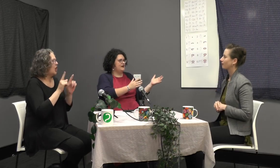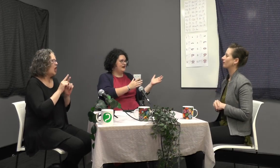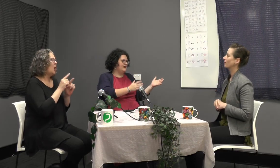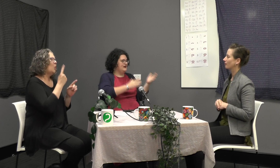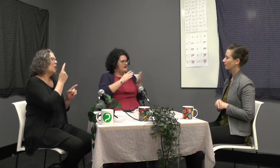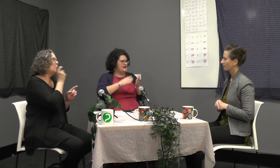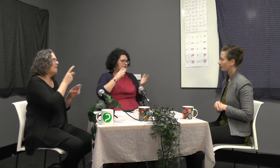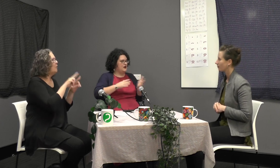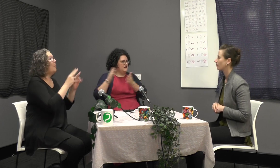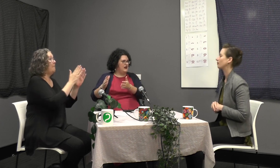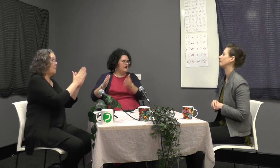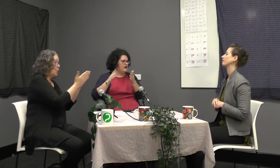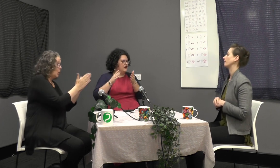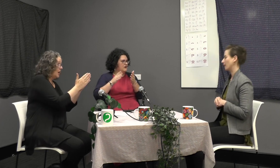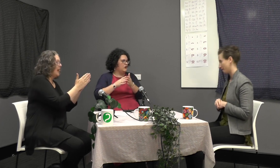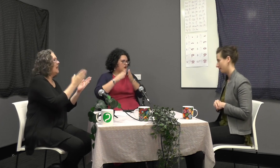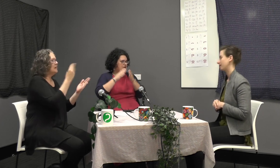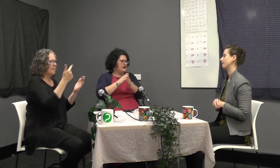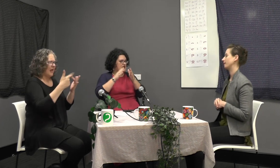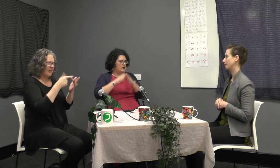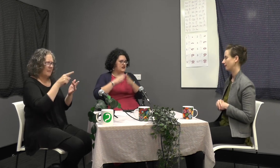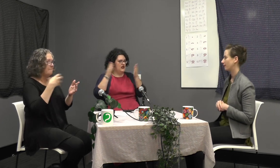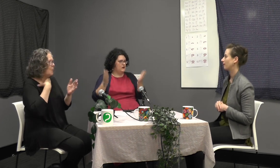and then some parts of that are more depicting what it’s like when you’re holding a particular